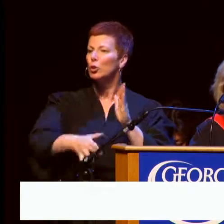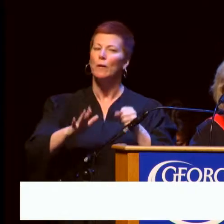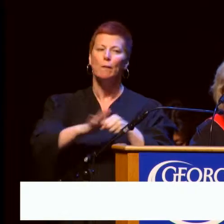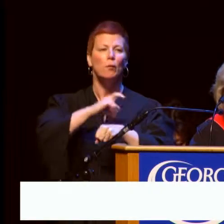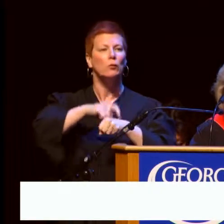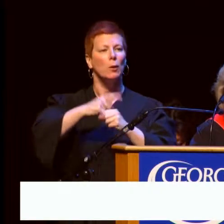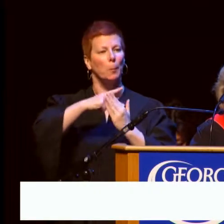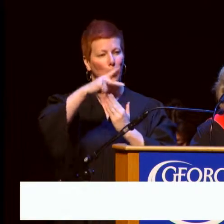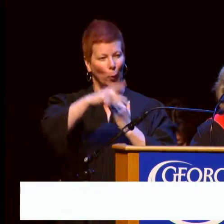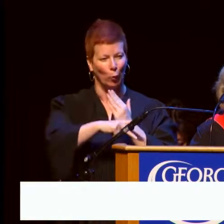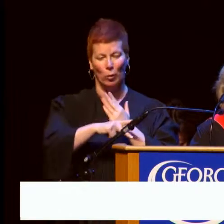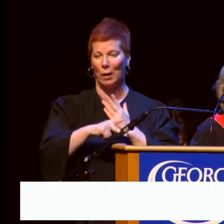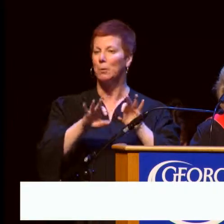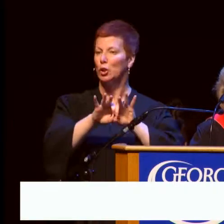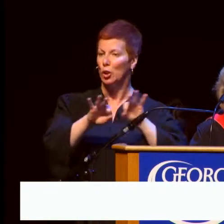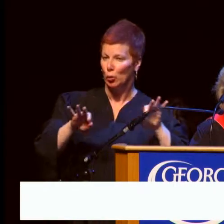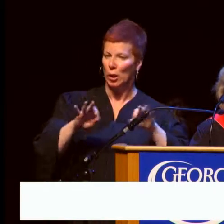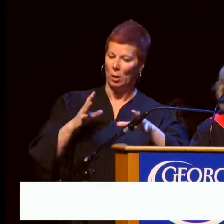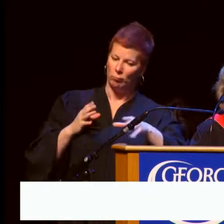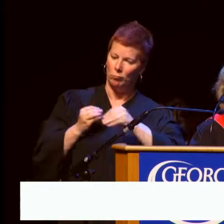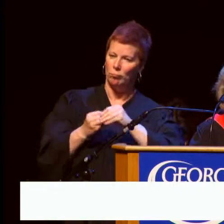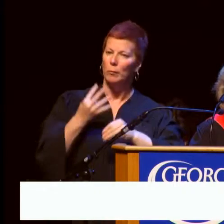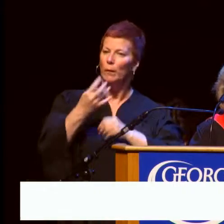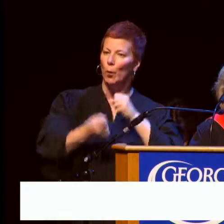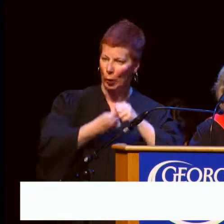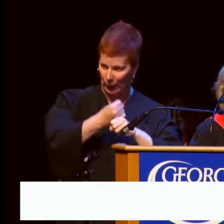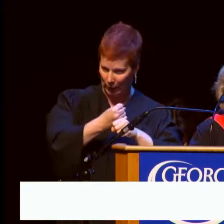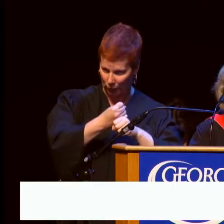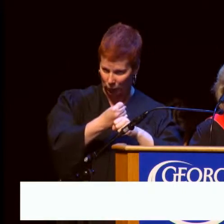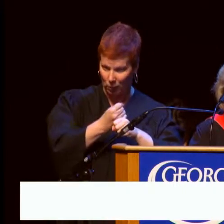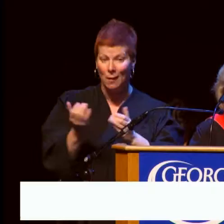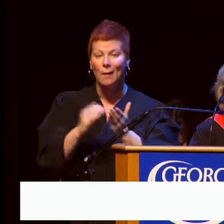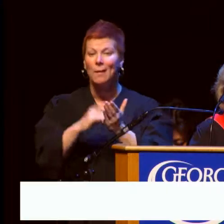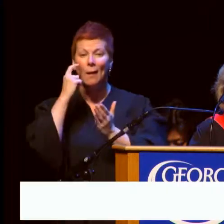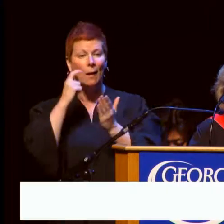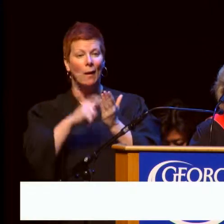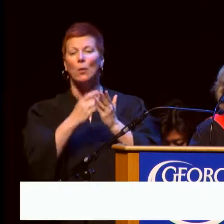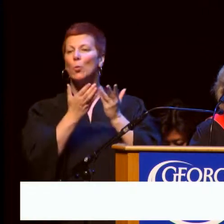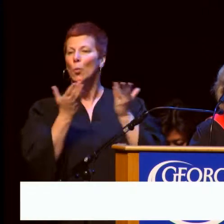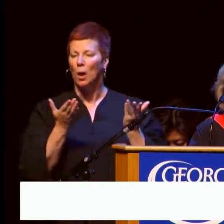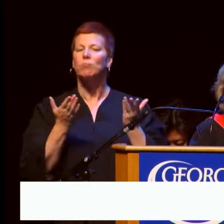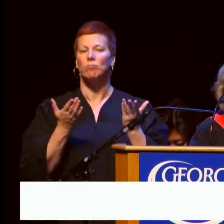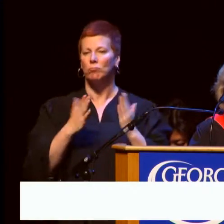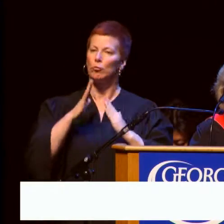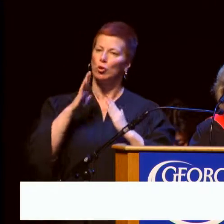OF AT LEAST FOUR YEARS DURATION AND IS AWARDED FOR ACADEMIC EXCELLENCE TO THE STUDENT